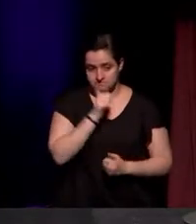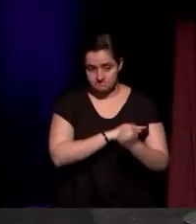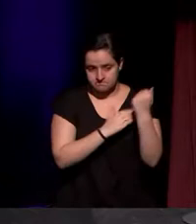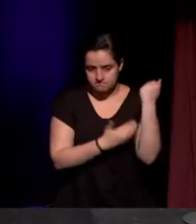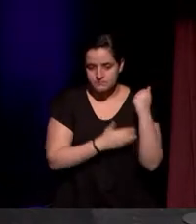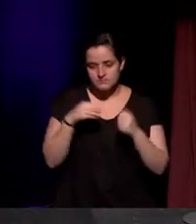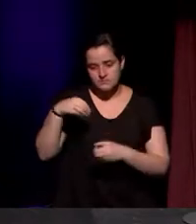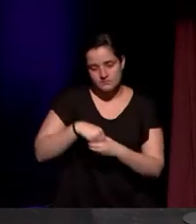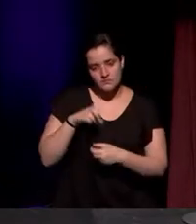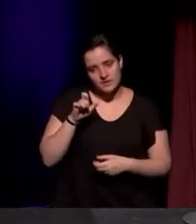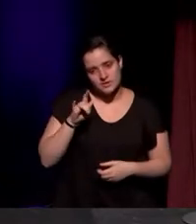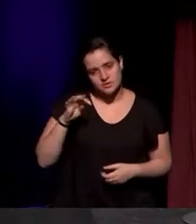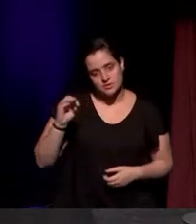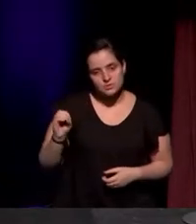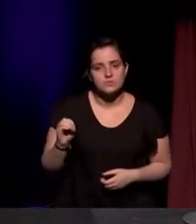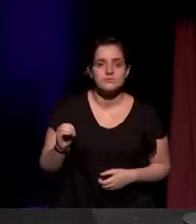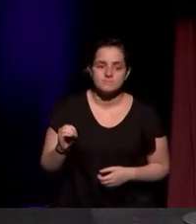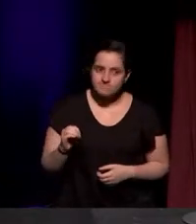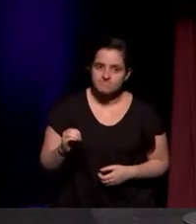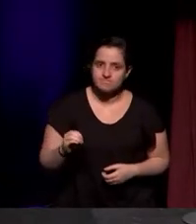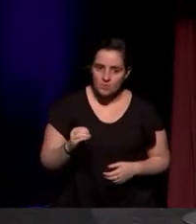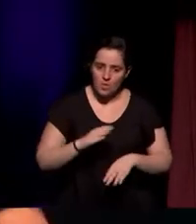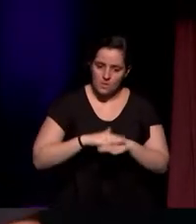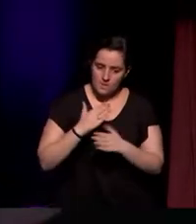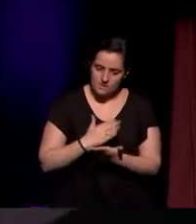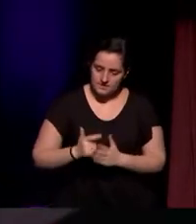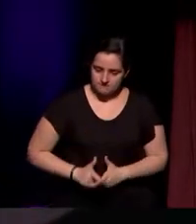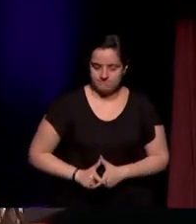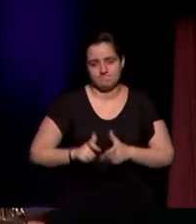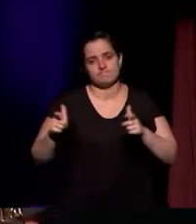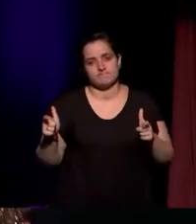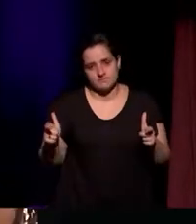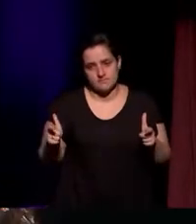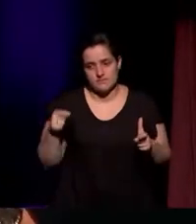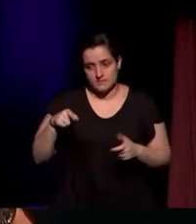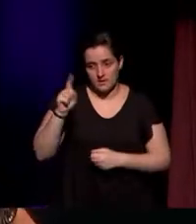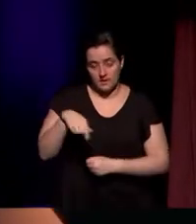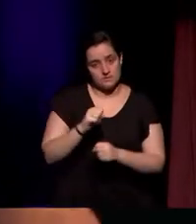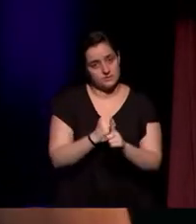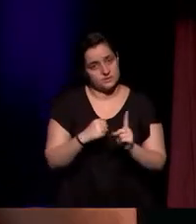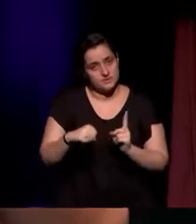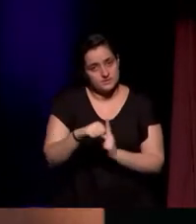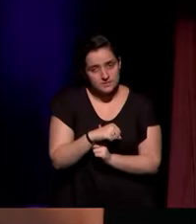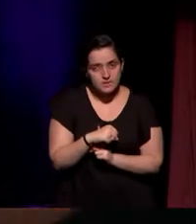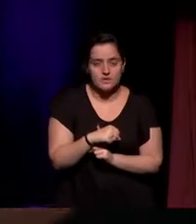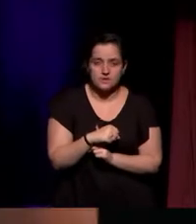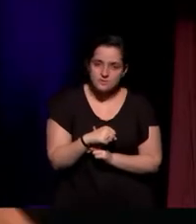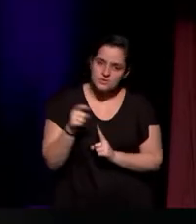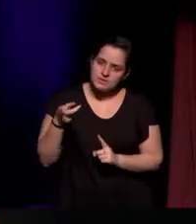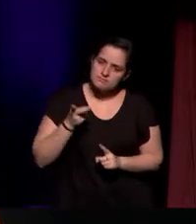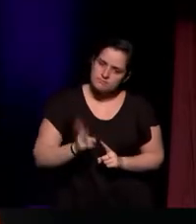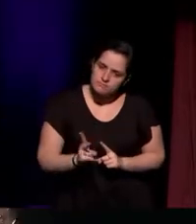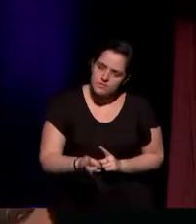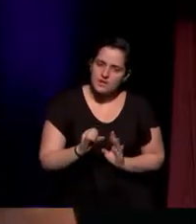he gains a notoriety, is a society that it retains its Arab identity,